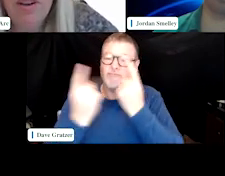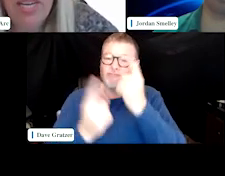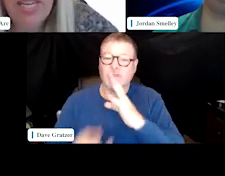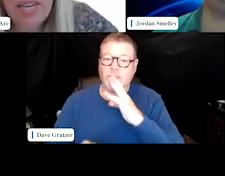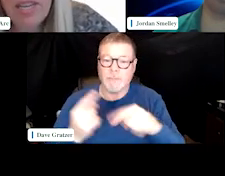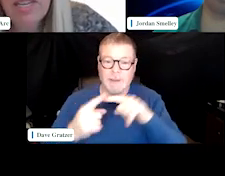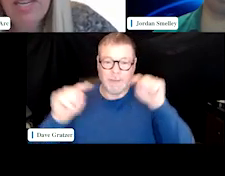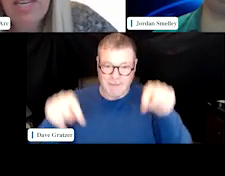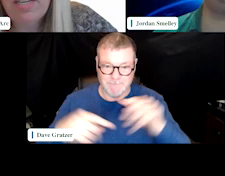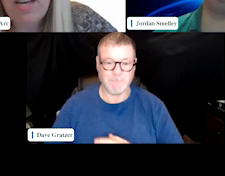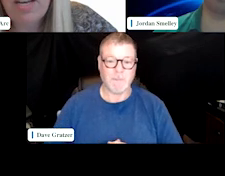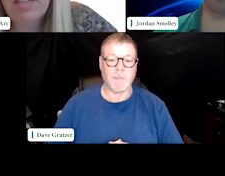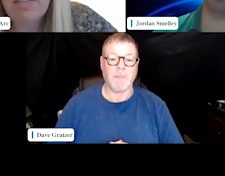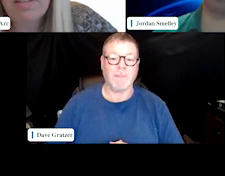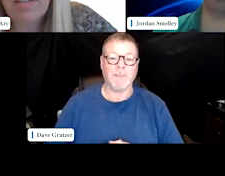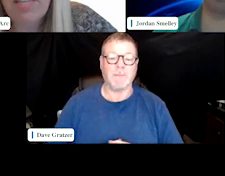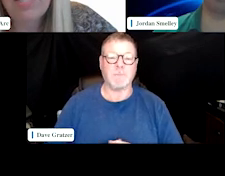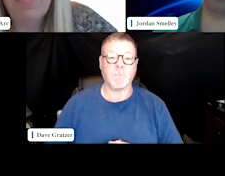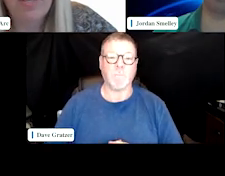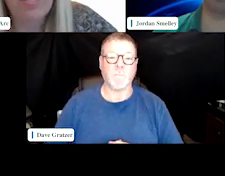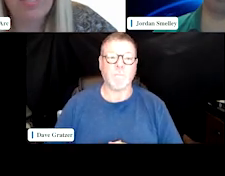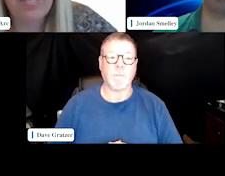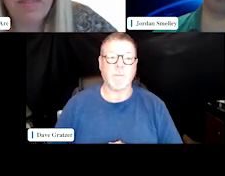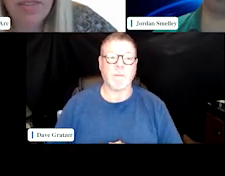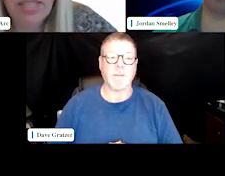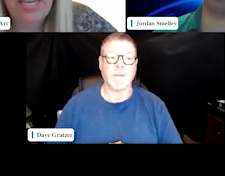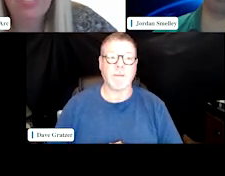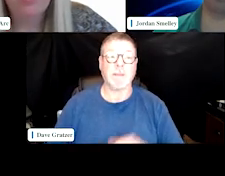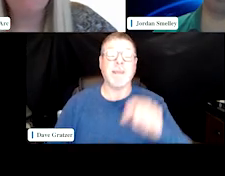Now, in this field specifically,